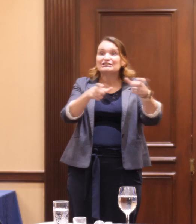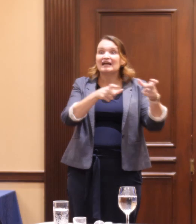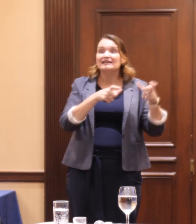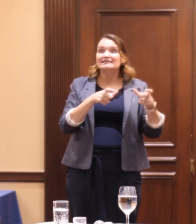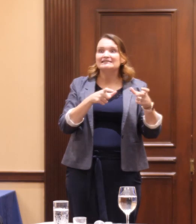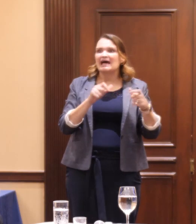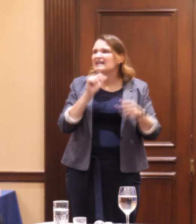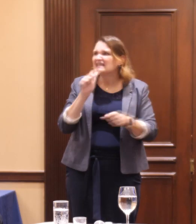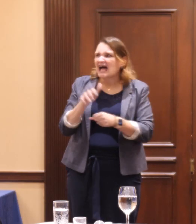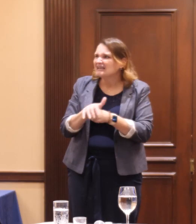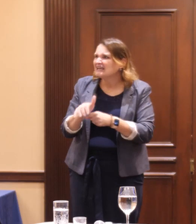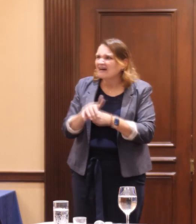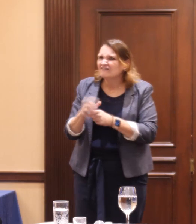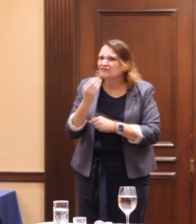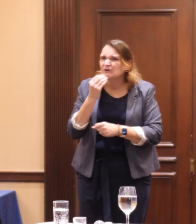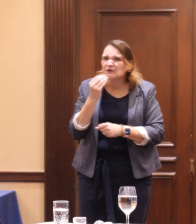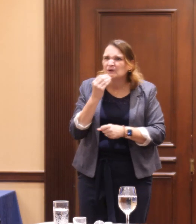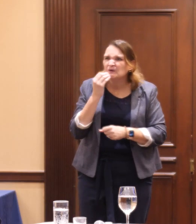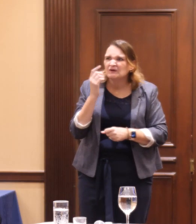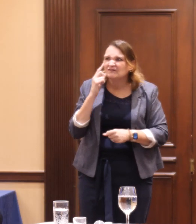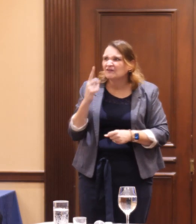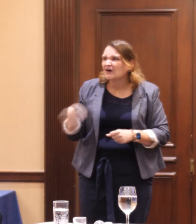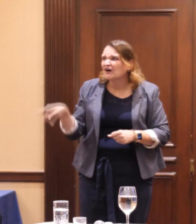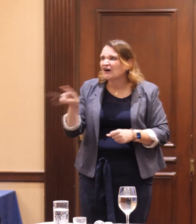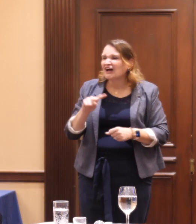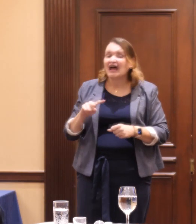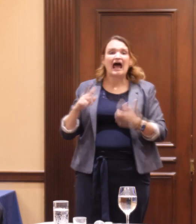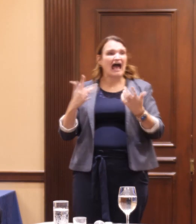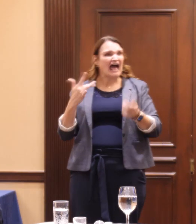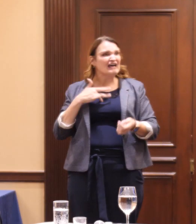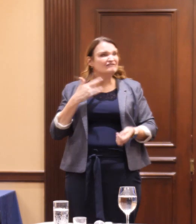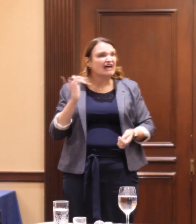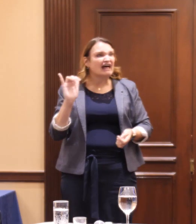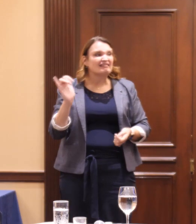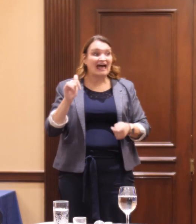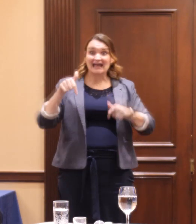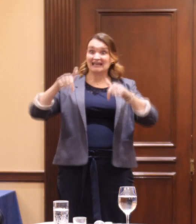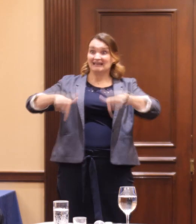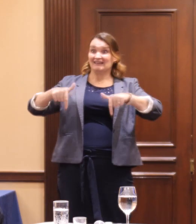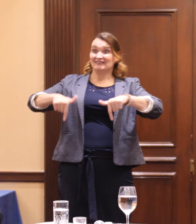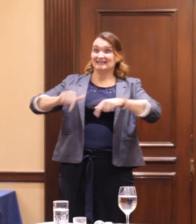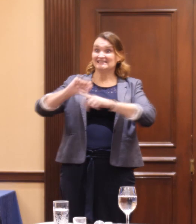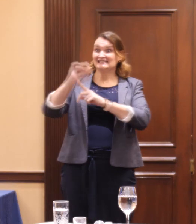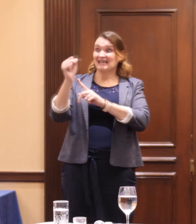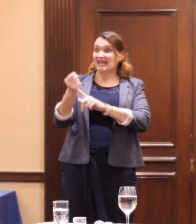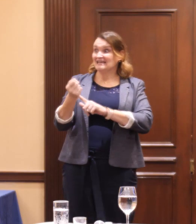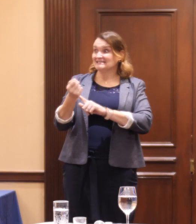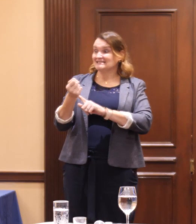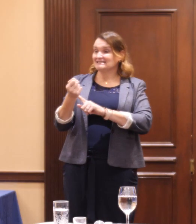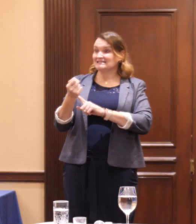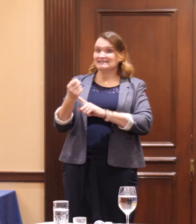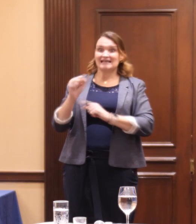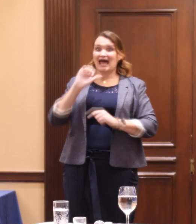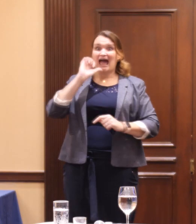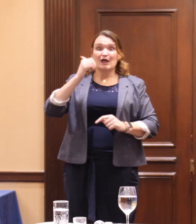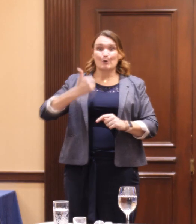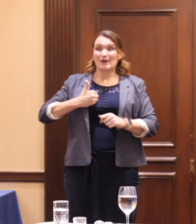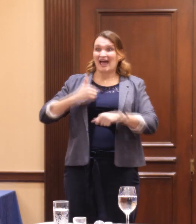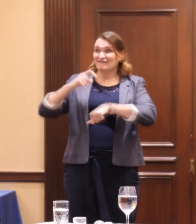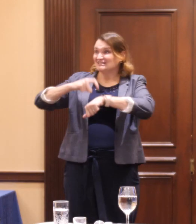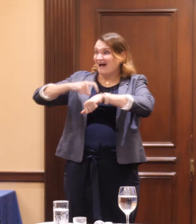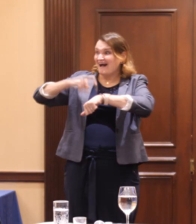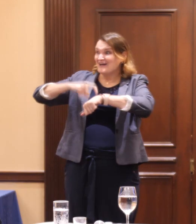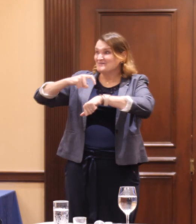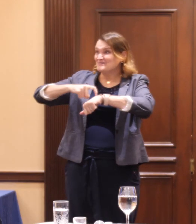food and I feel like in this case, I'm not going to have enough time I could not possibly,